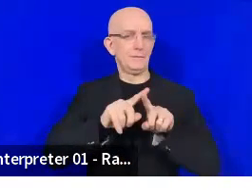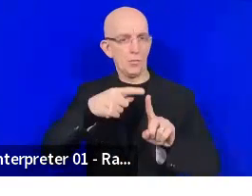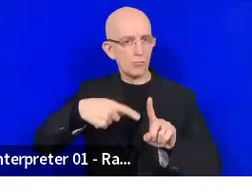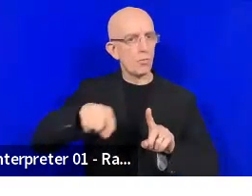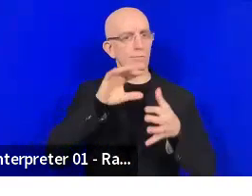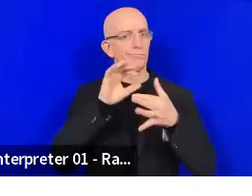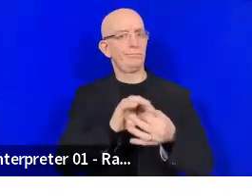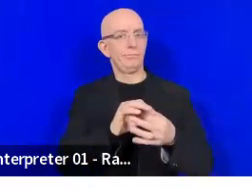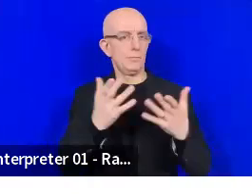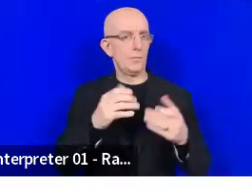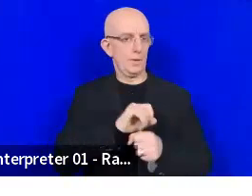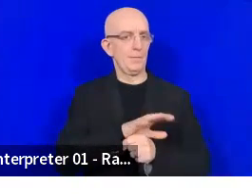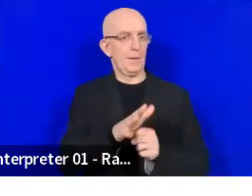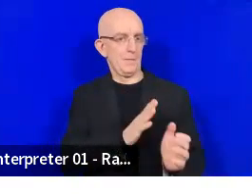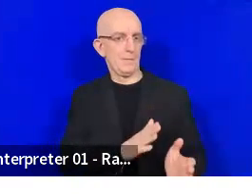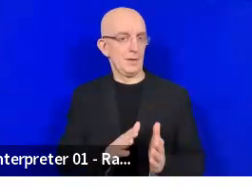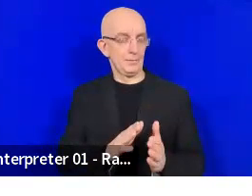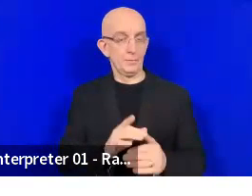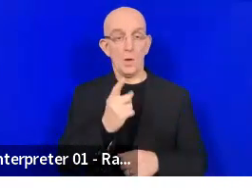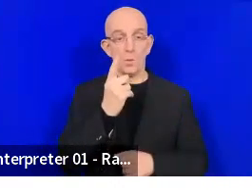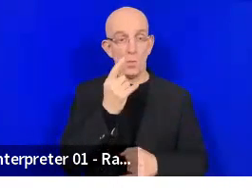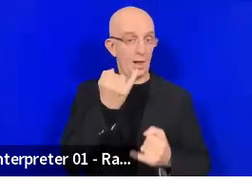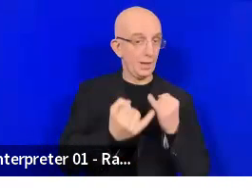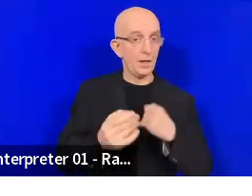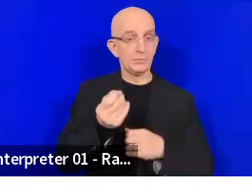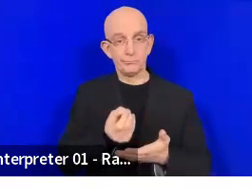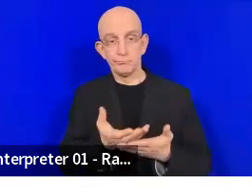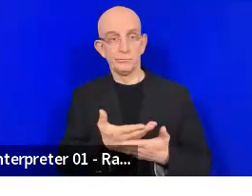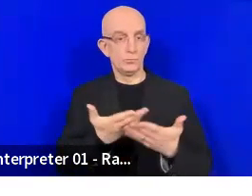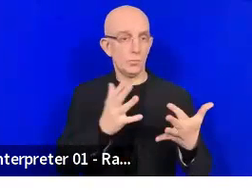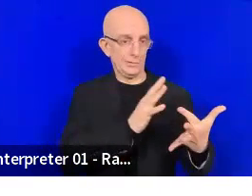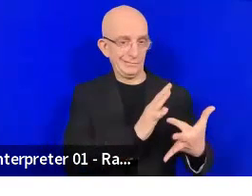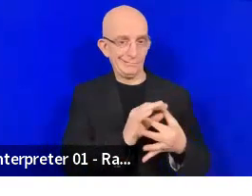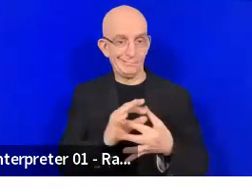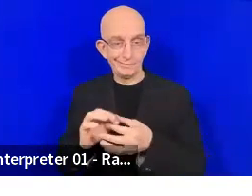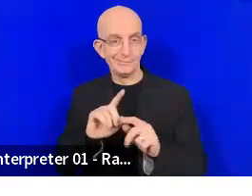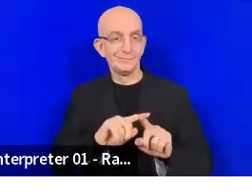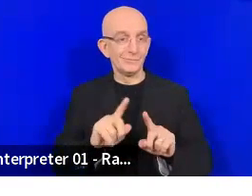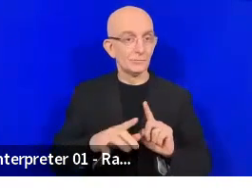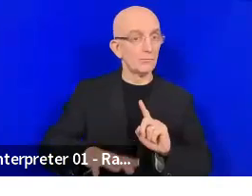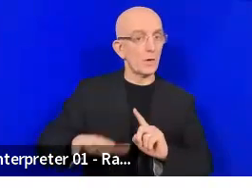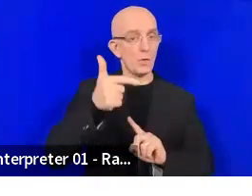areas. Those of us who were active in the 2019 high level meeting process, so 2019 was the first